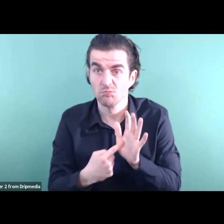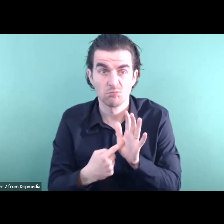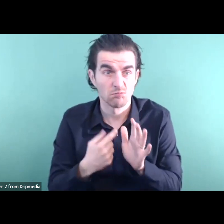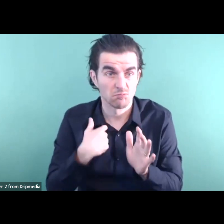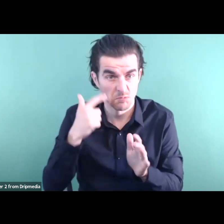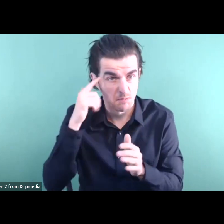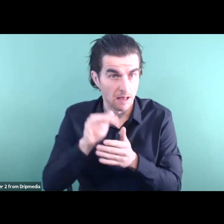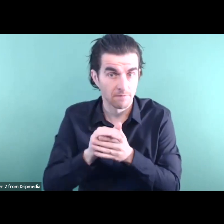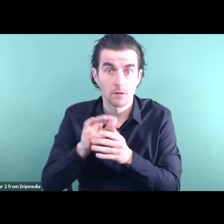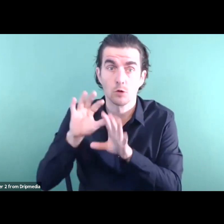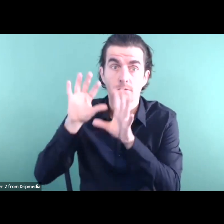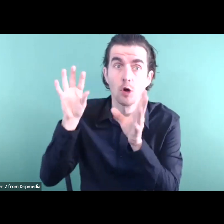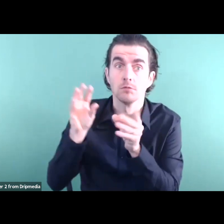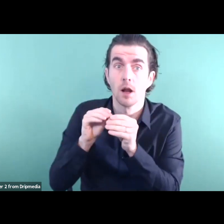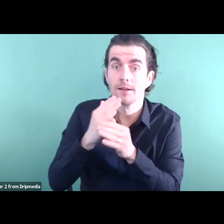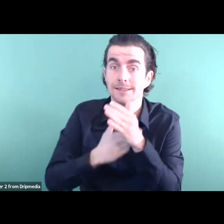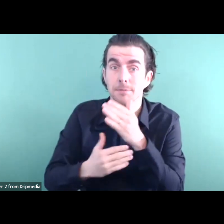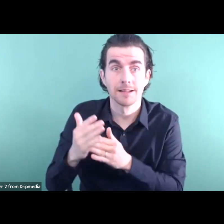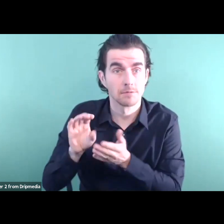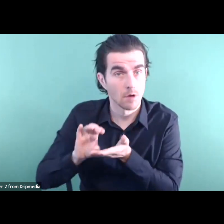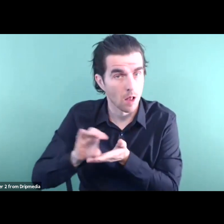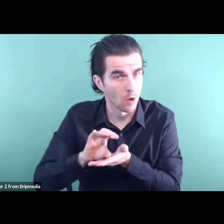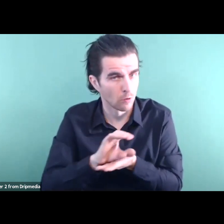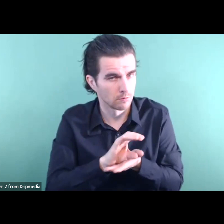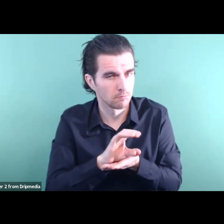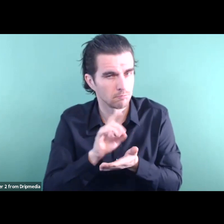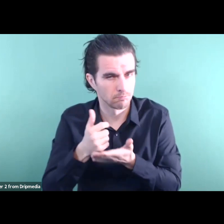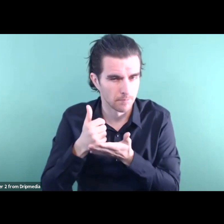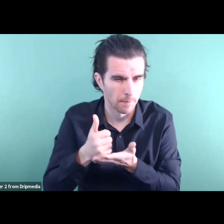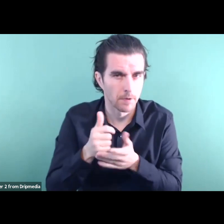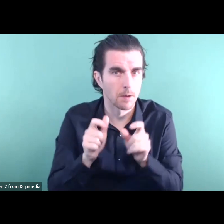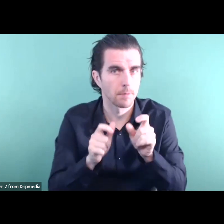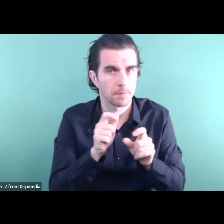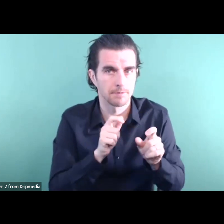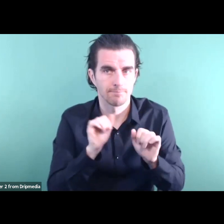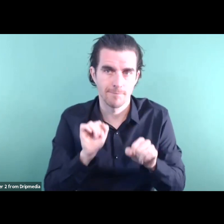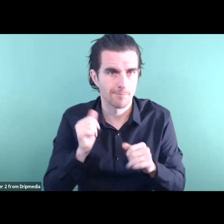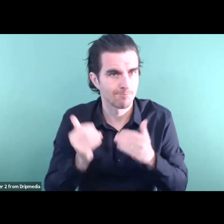you pay to be able to sell your product on the market, so that would be some type of exemption.